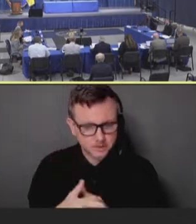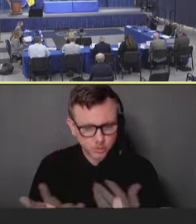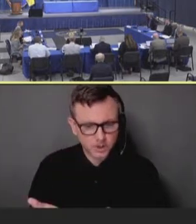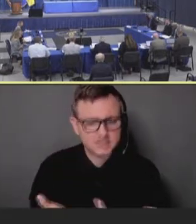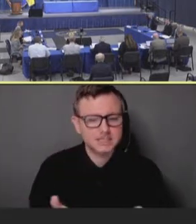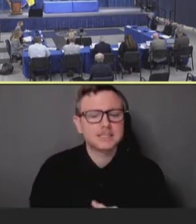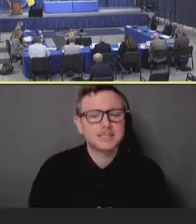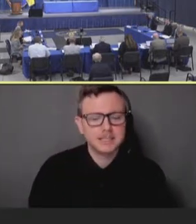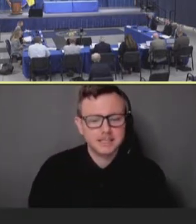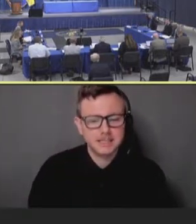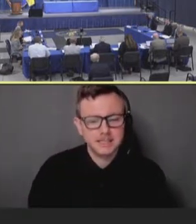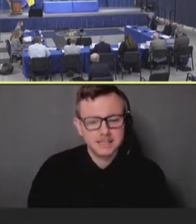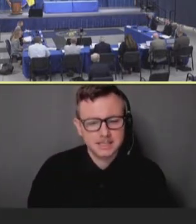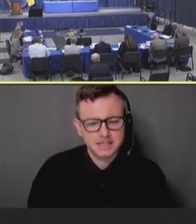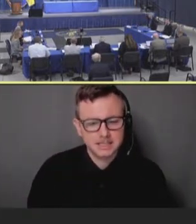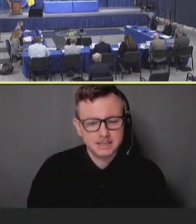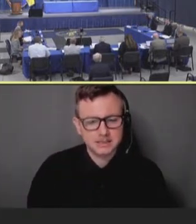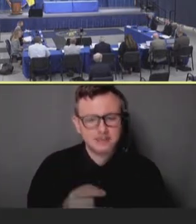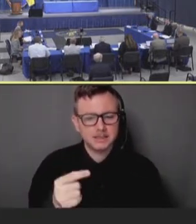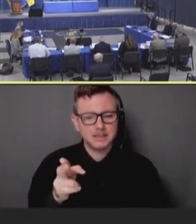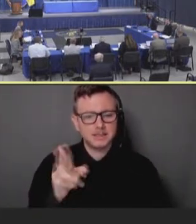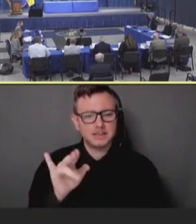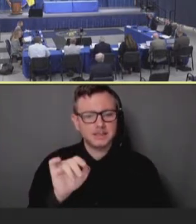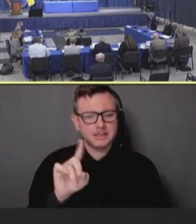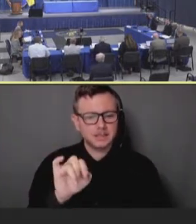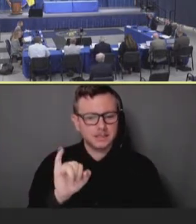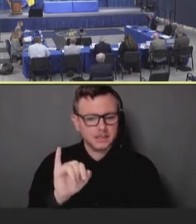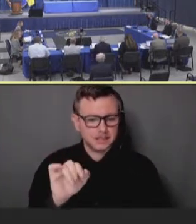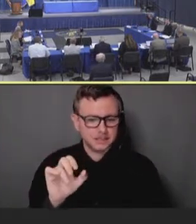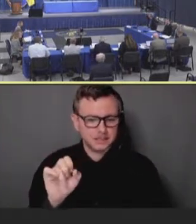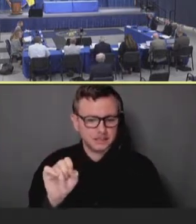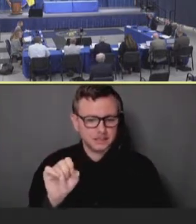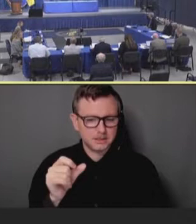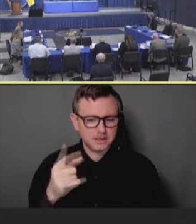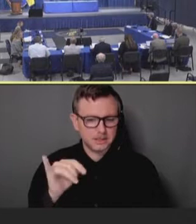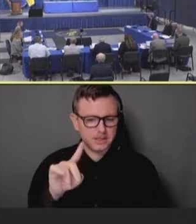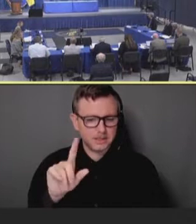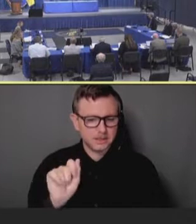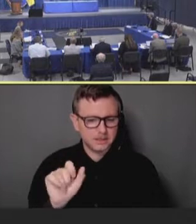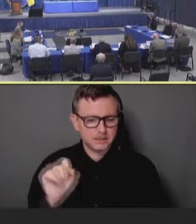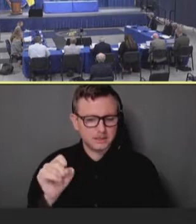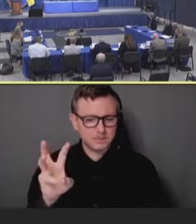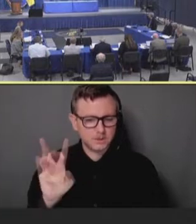Ann Aikin: Geeta Swamy, I think is joining us a little bit later today.